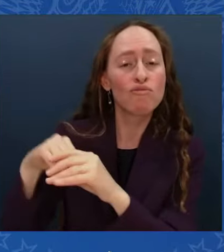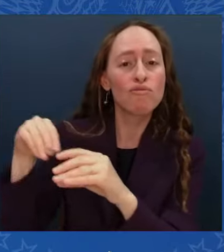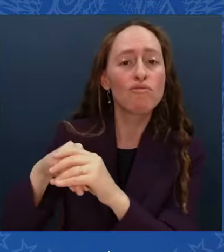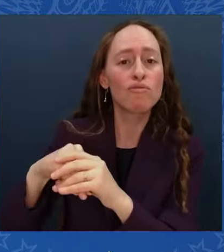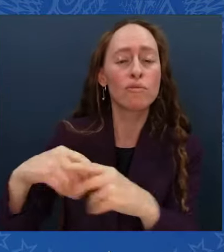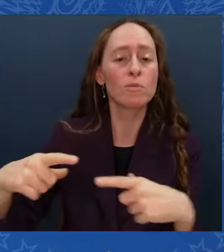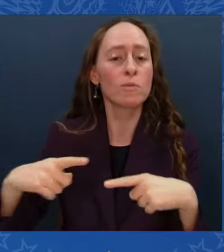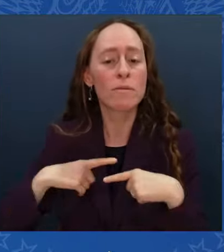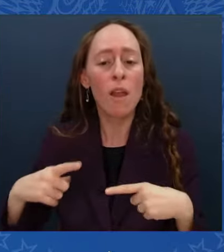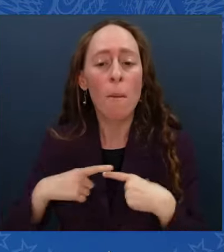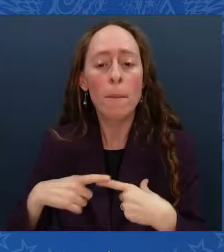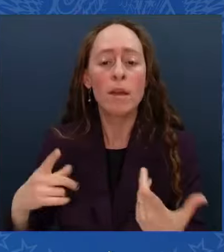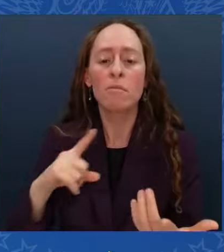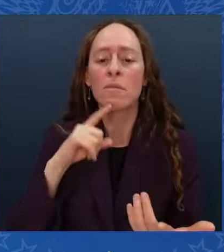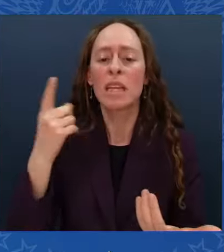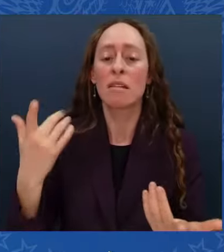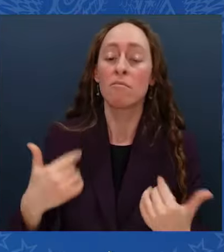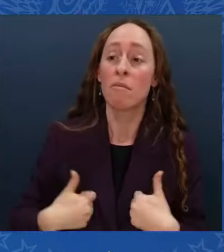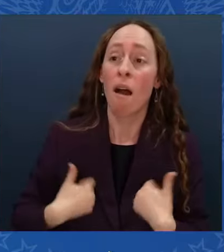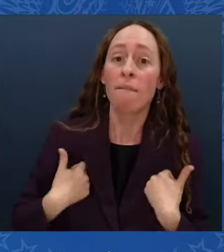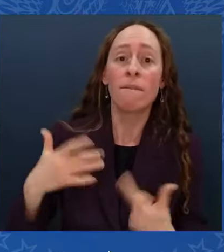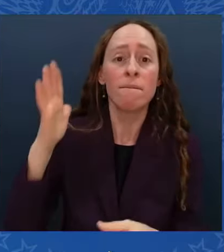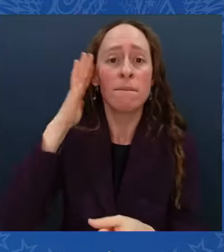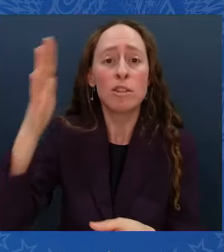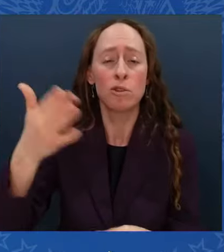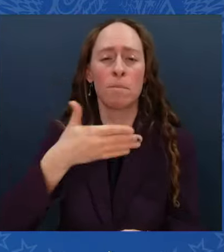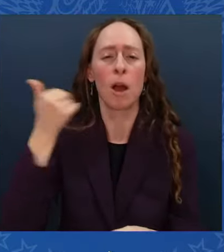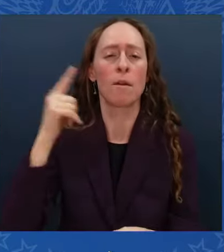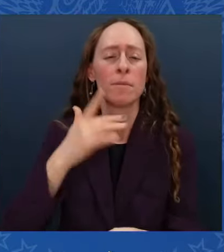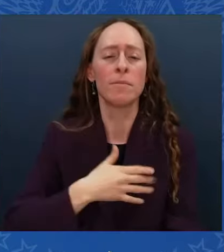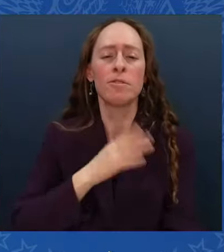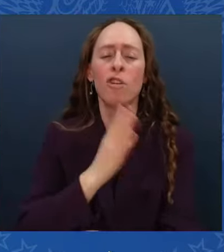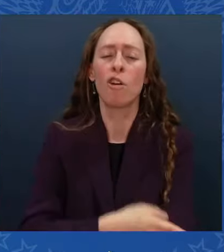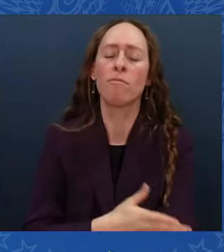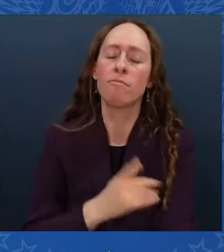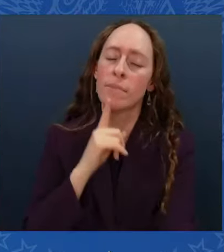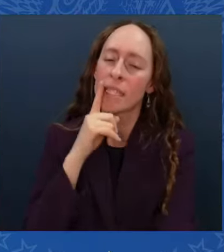to introduce to you our President Joe Biden.